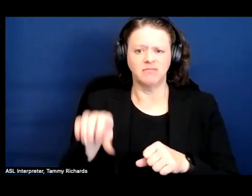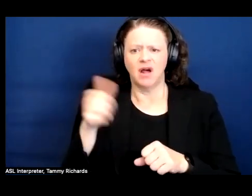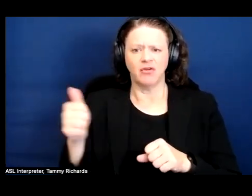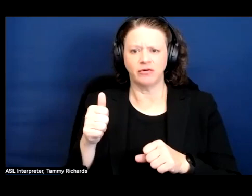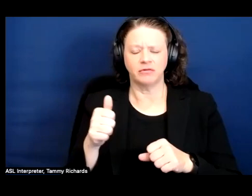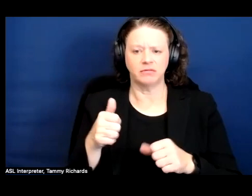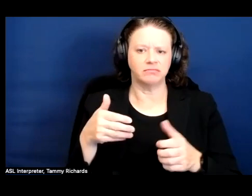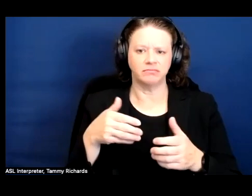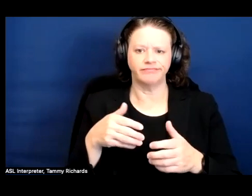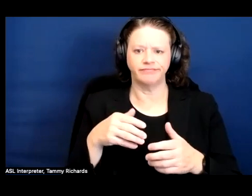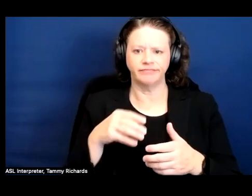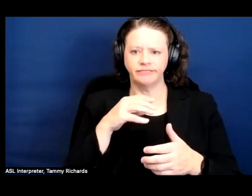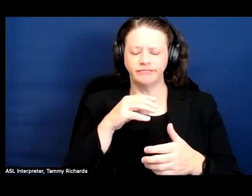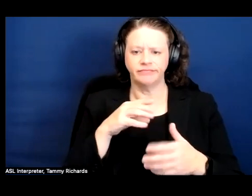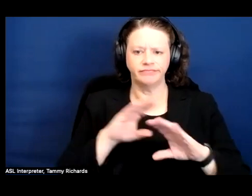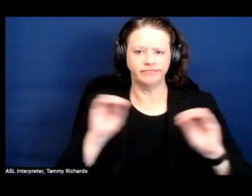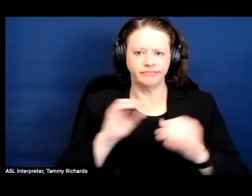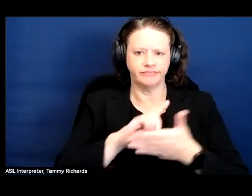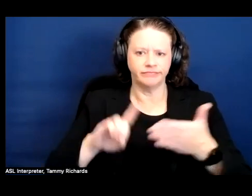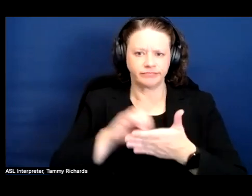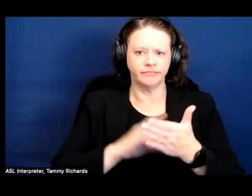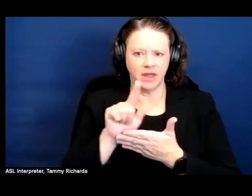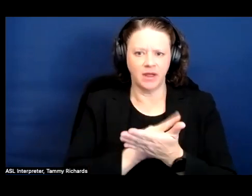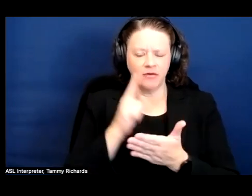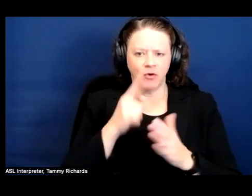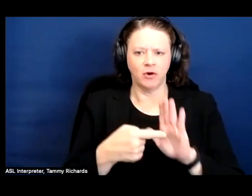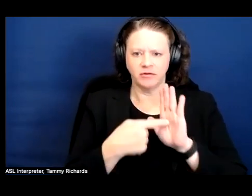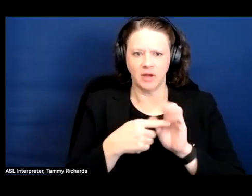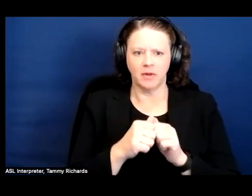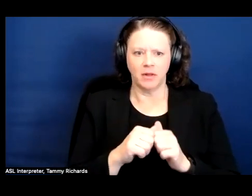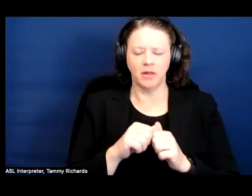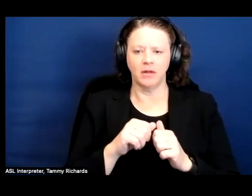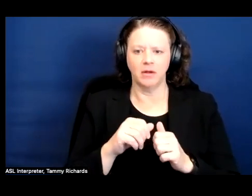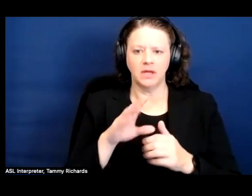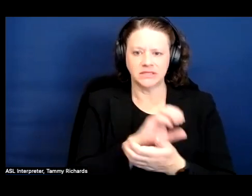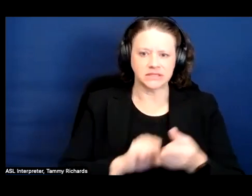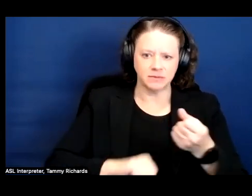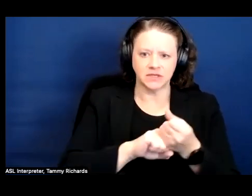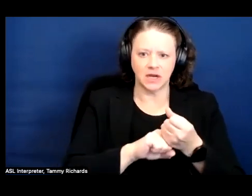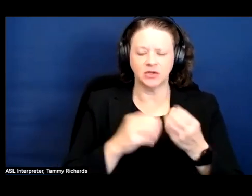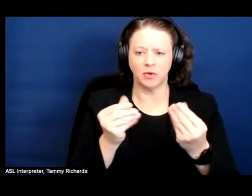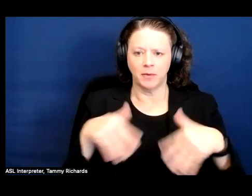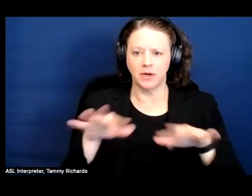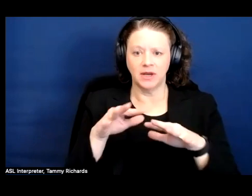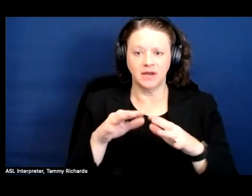On the other hand, sometimes it is useful to have an accommodation that's been granted in writing.